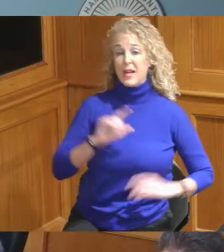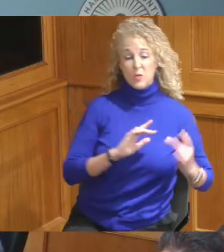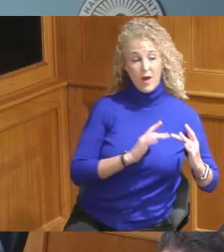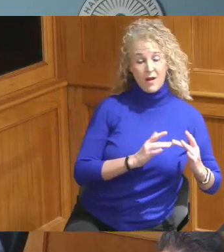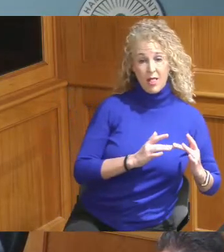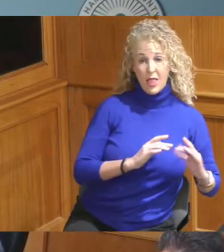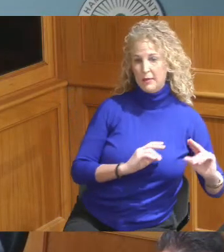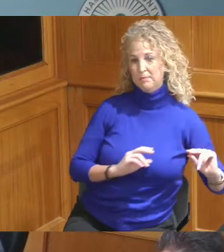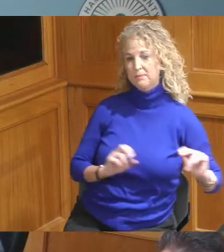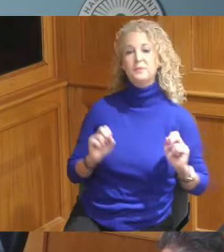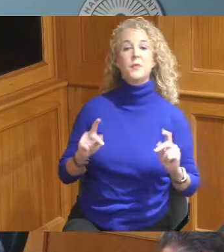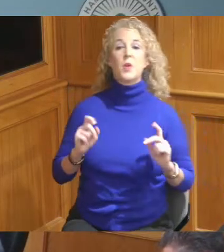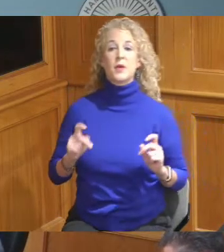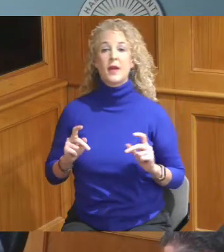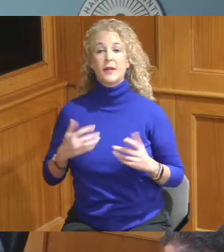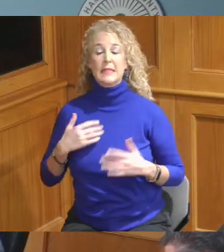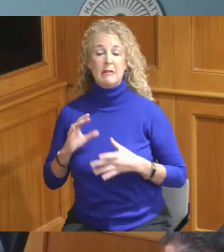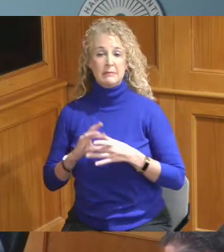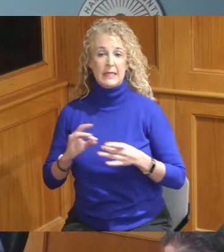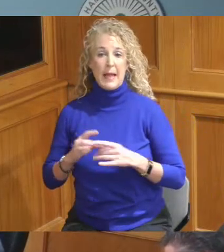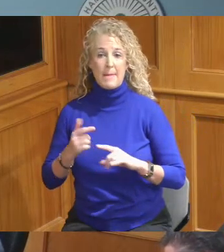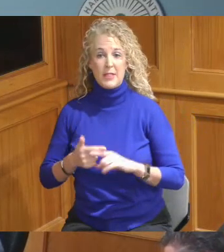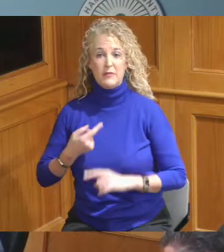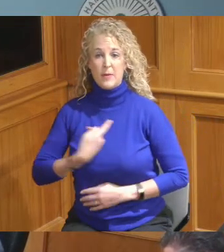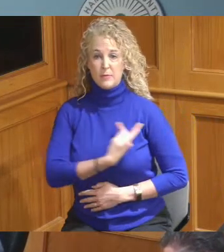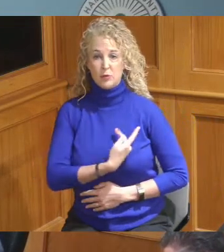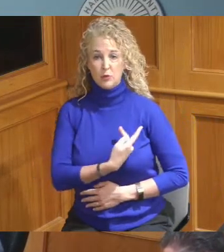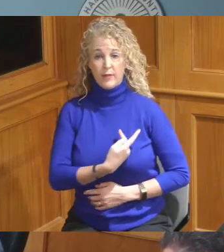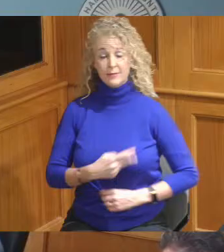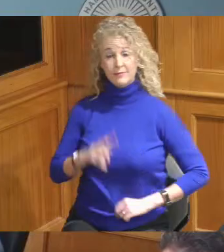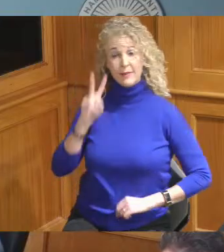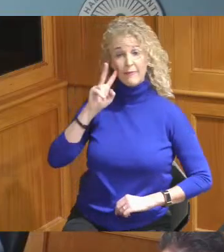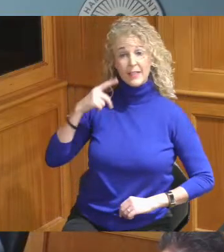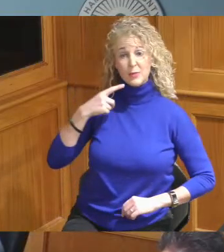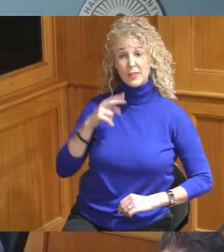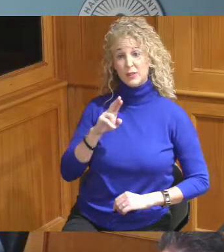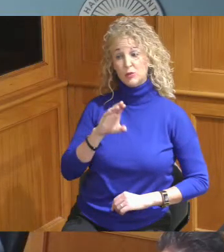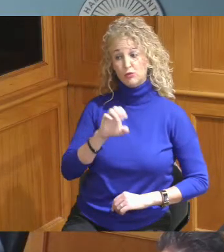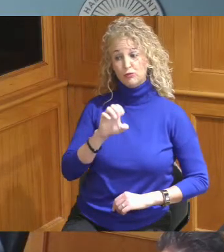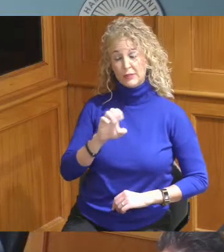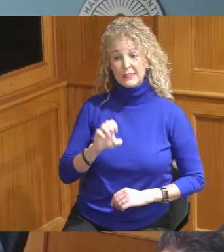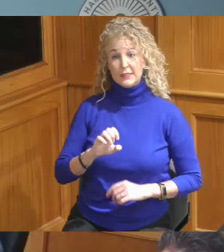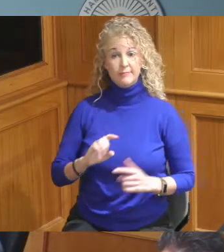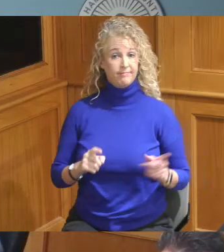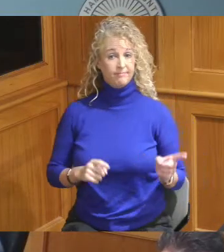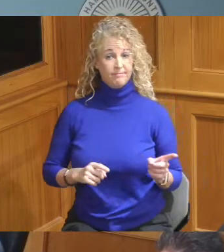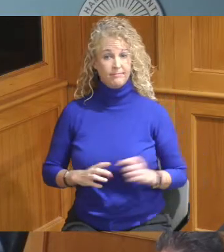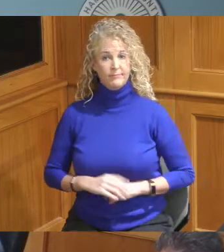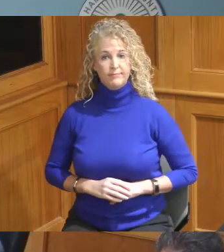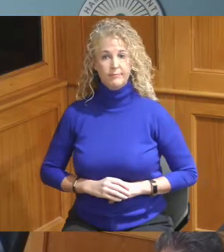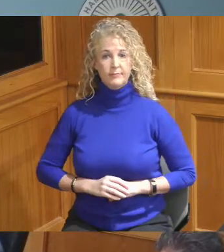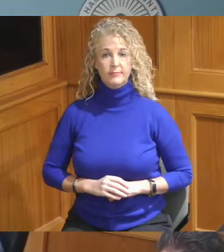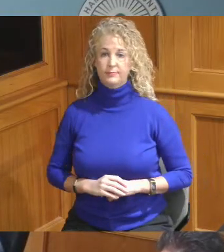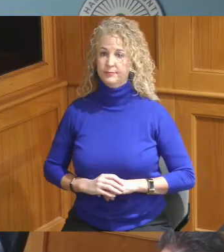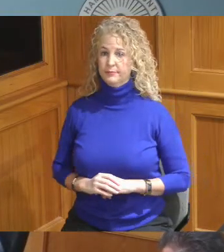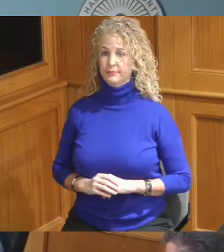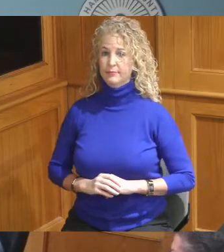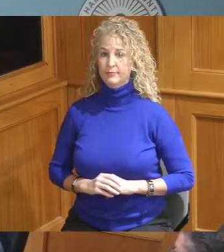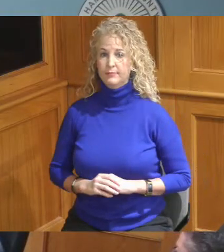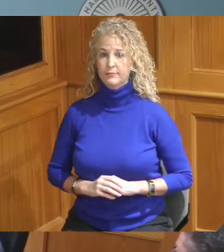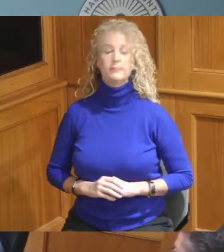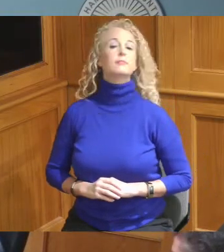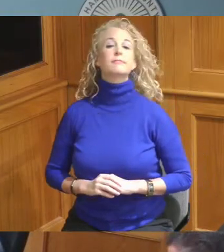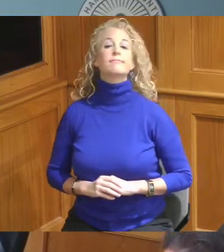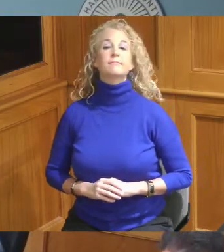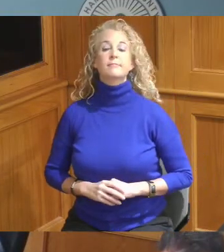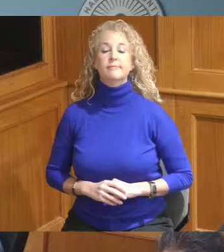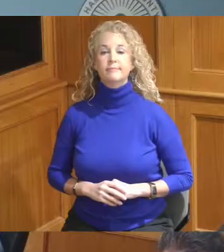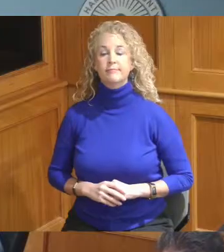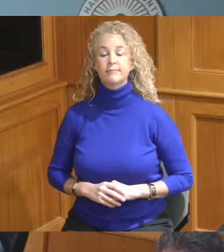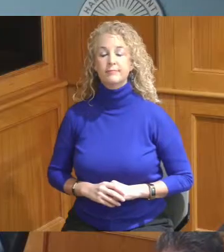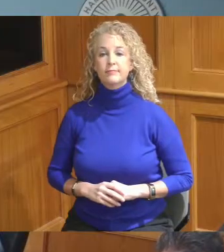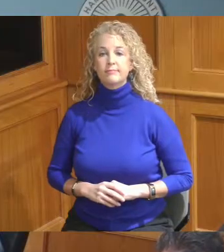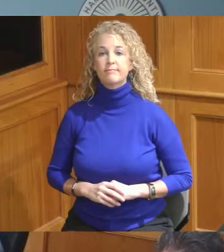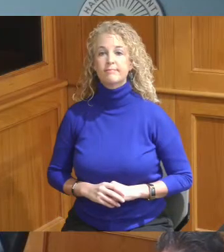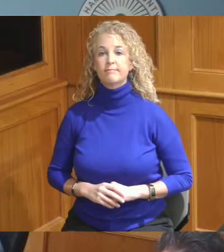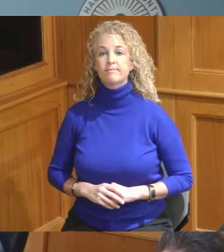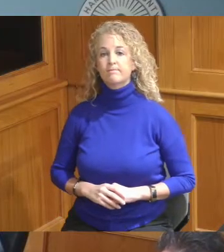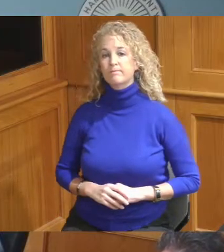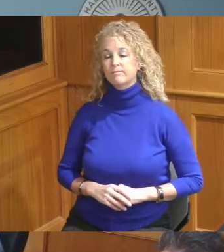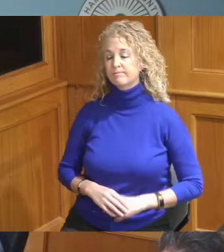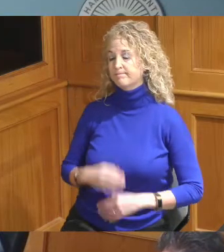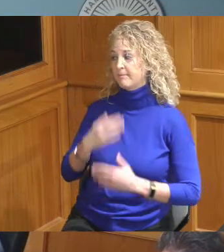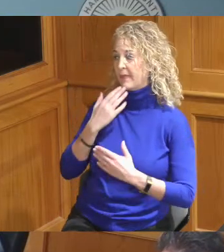forward to comments and motions. Commissioner, Vice President Reece, thank you very much. And